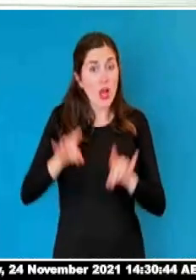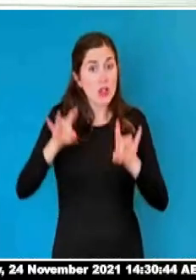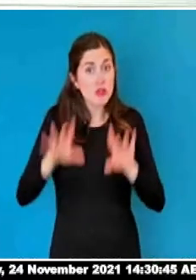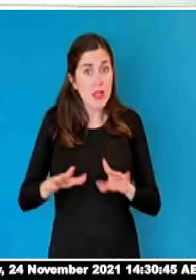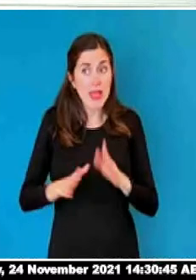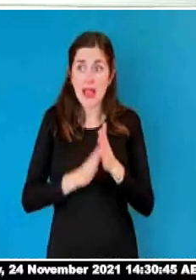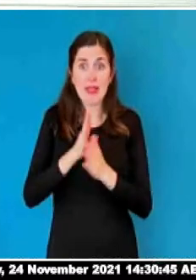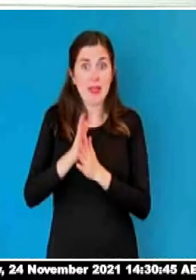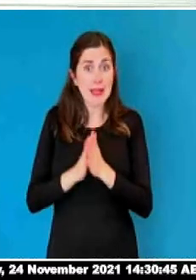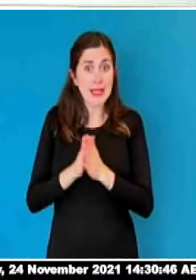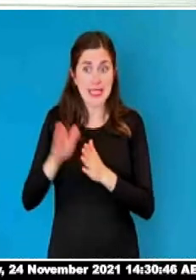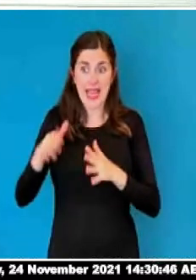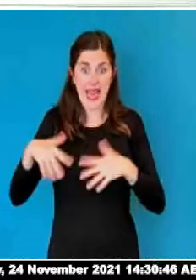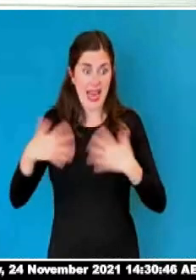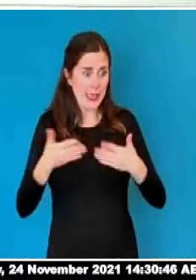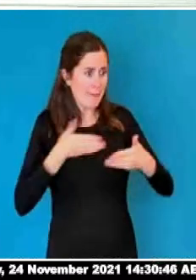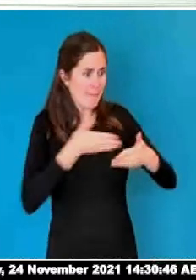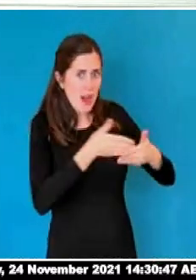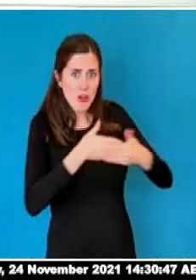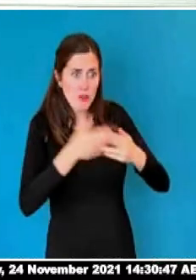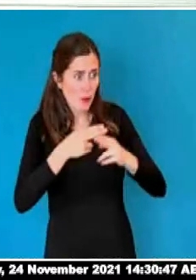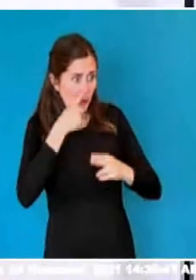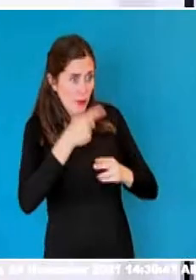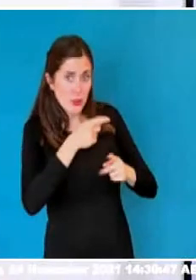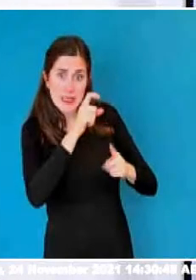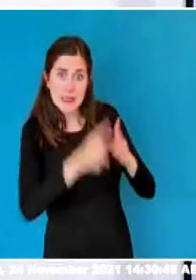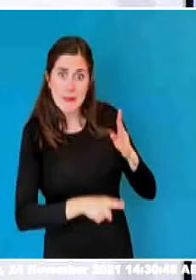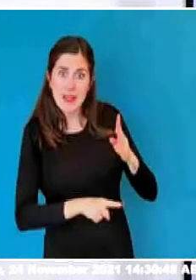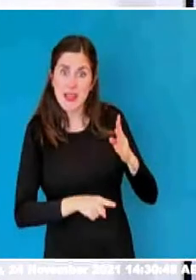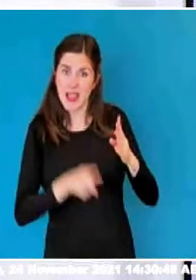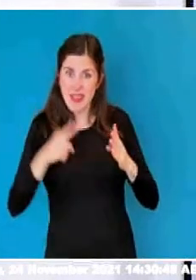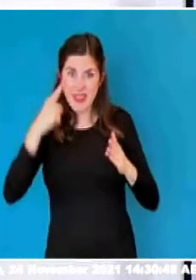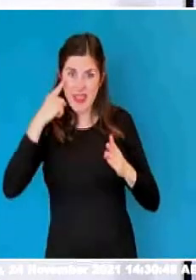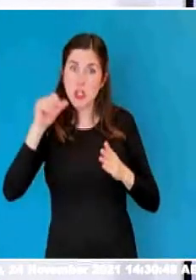barriers to employment for people with disabilities would be achieved through